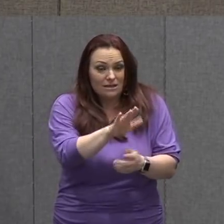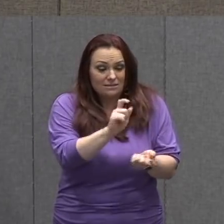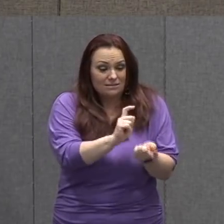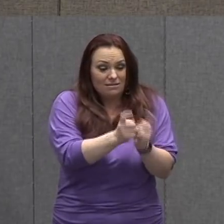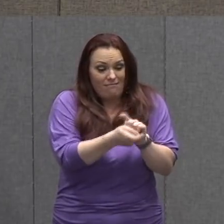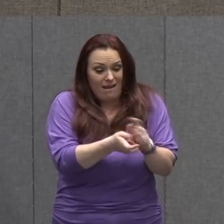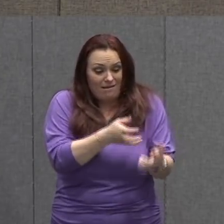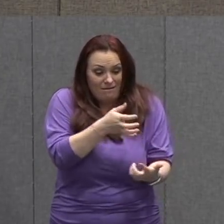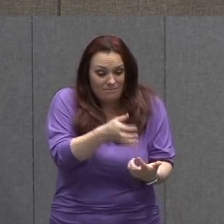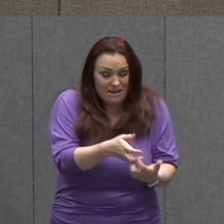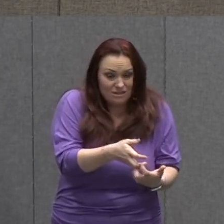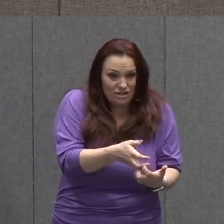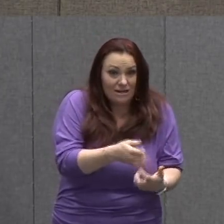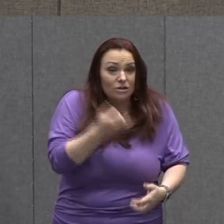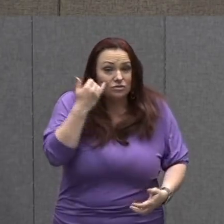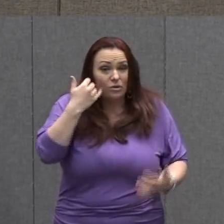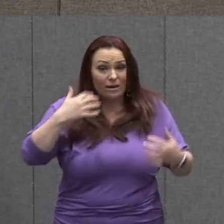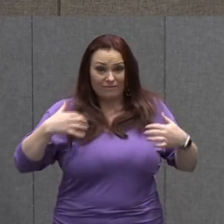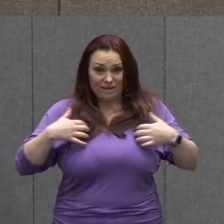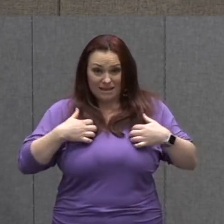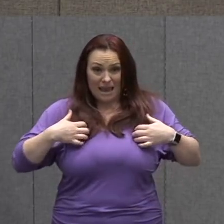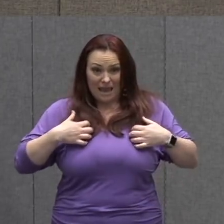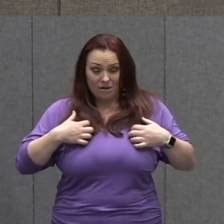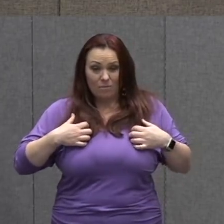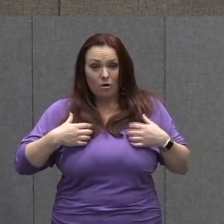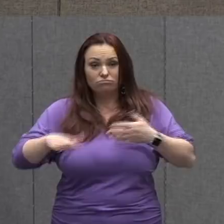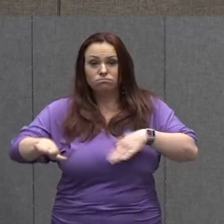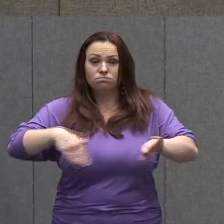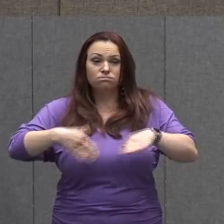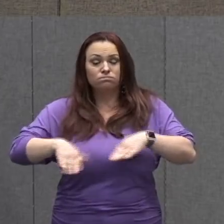if an animal walks by, it can get stuck to its fur,